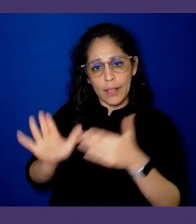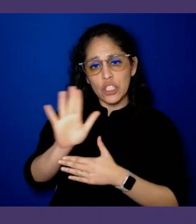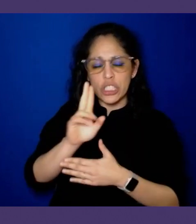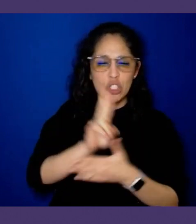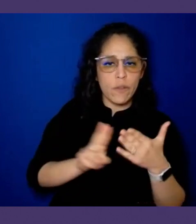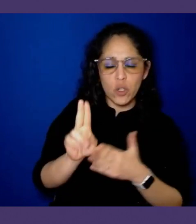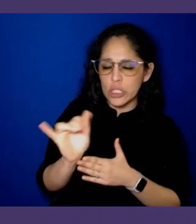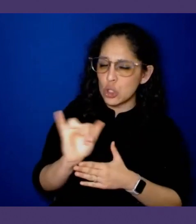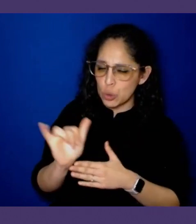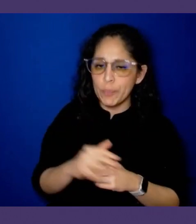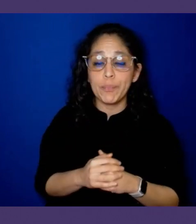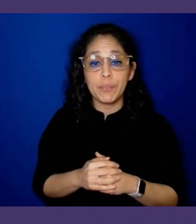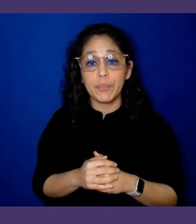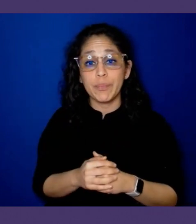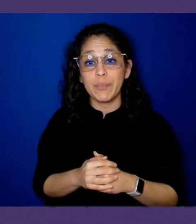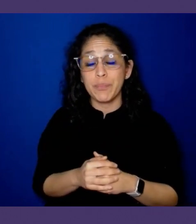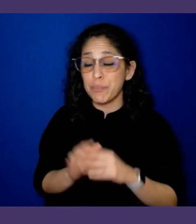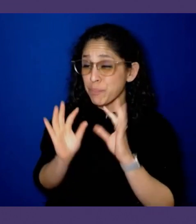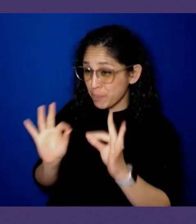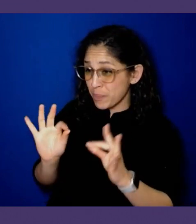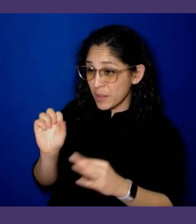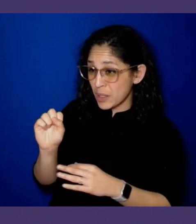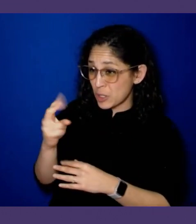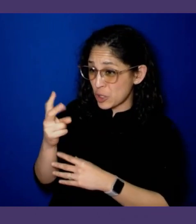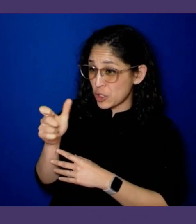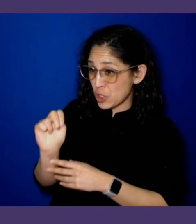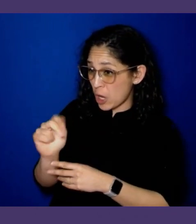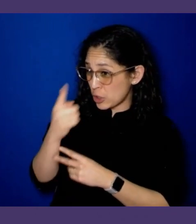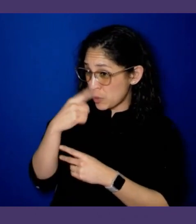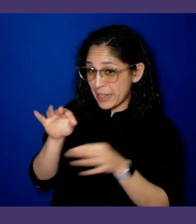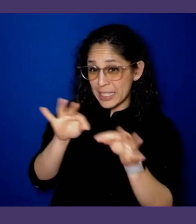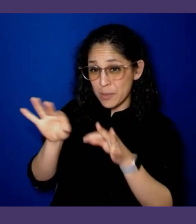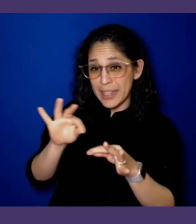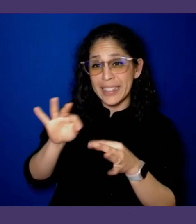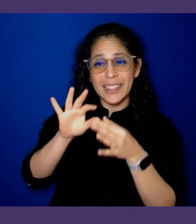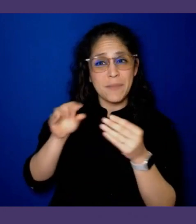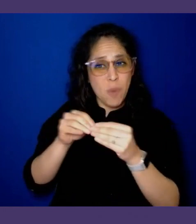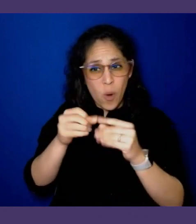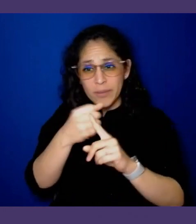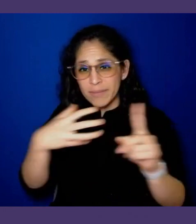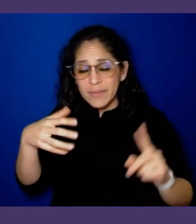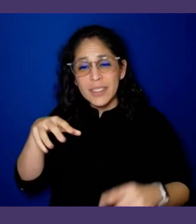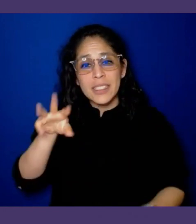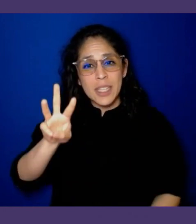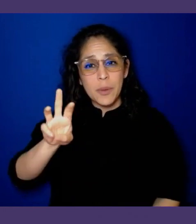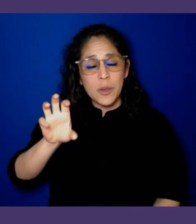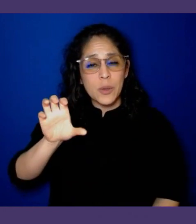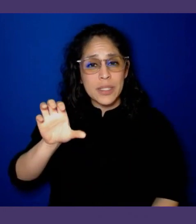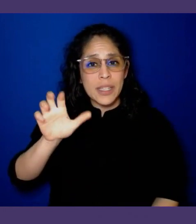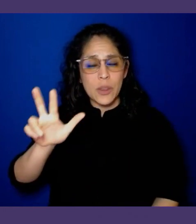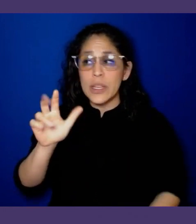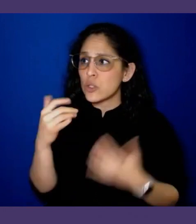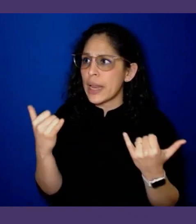tell us a little bit about W3C? Today I learned that it's not called "why" it's called "way".